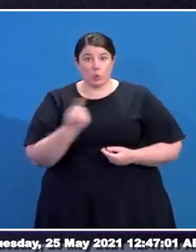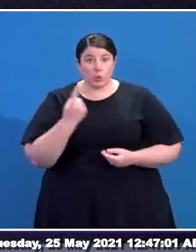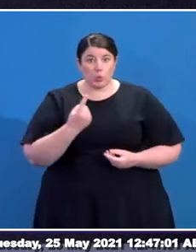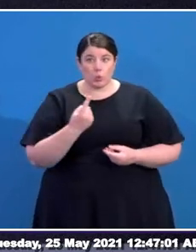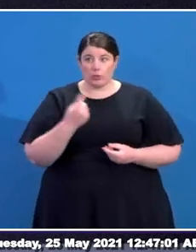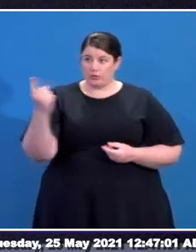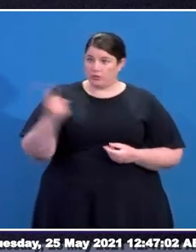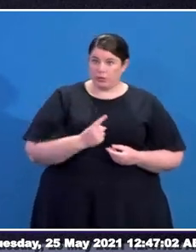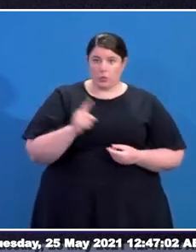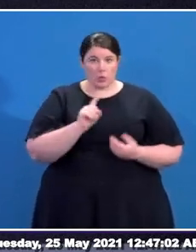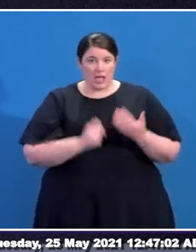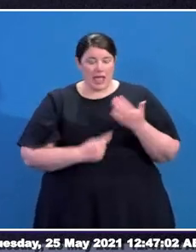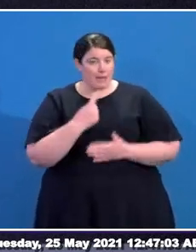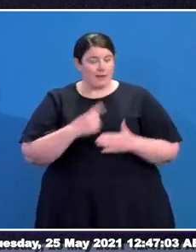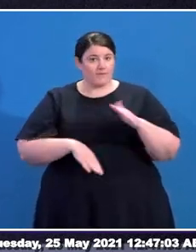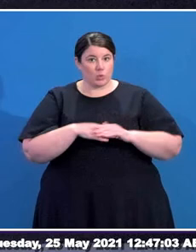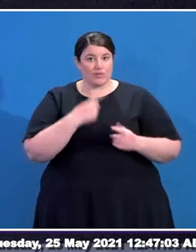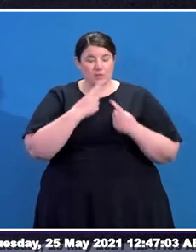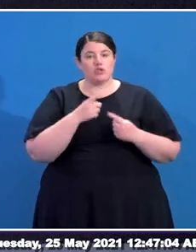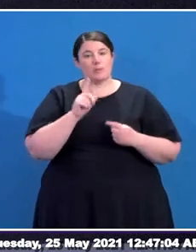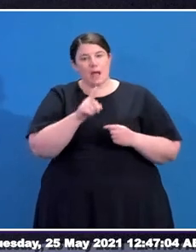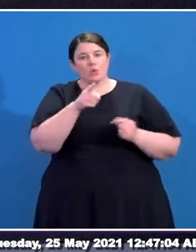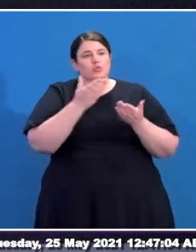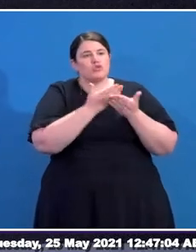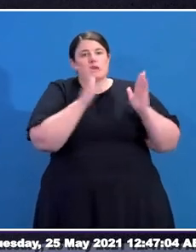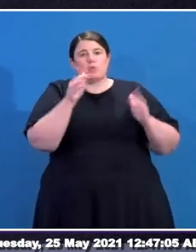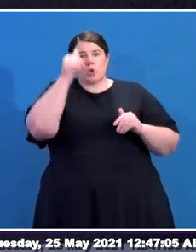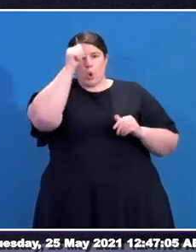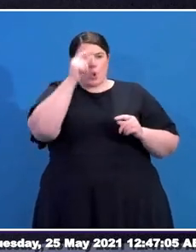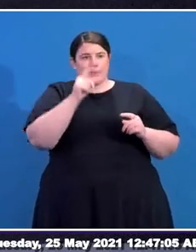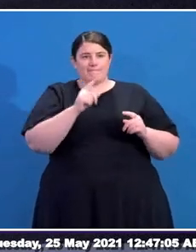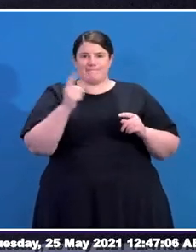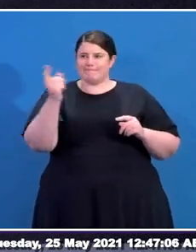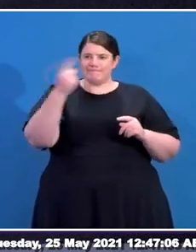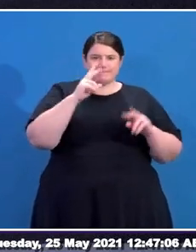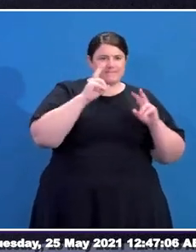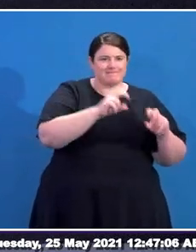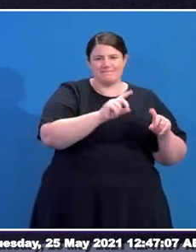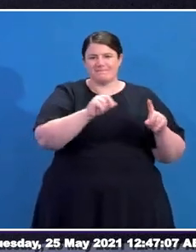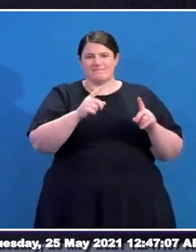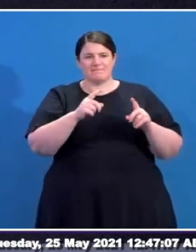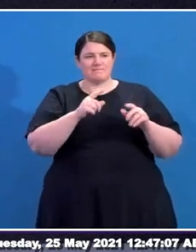and what was happening but you generally knew something was going on. Yes. Yeah. MS EASTMAN: Is that a fair sort of summary